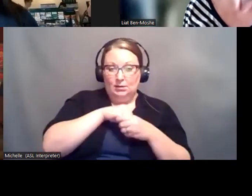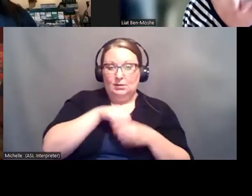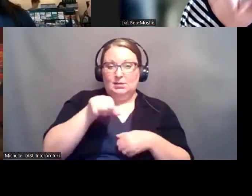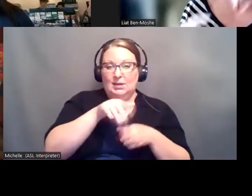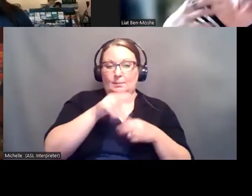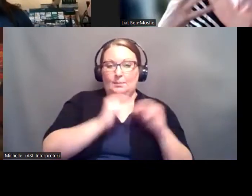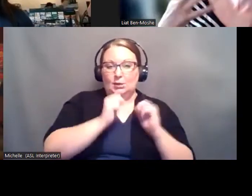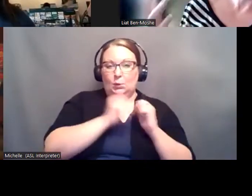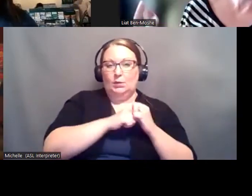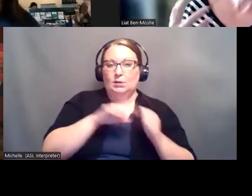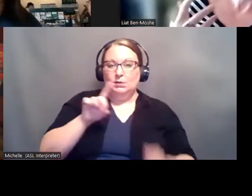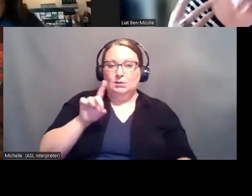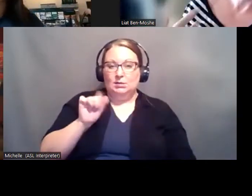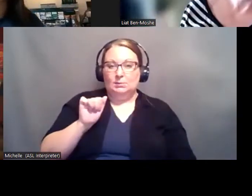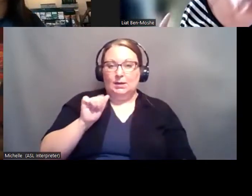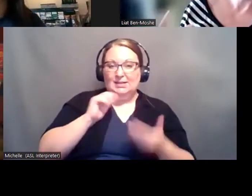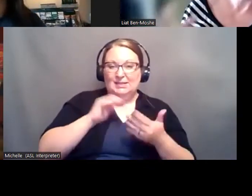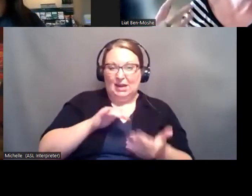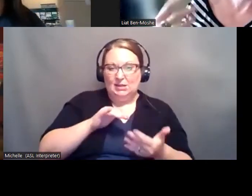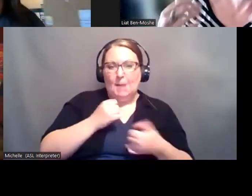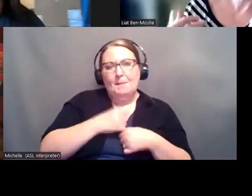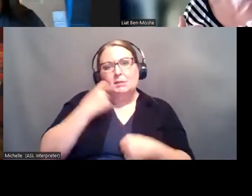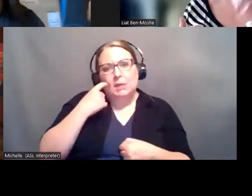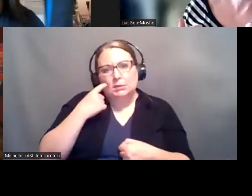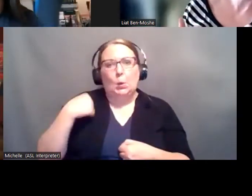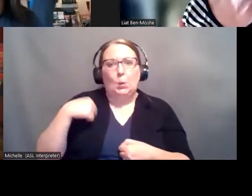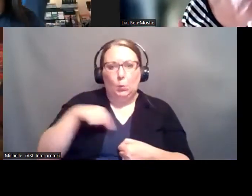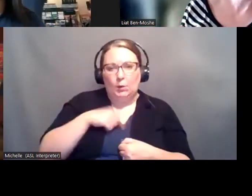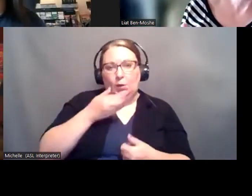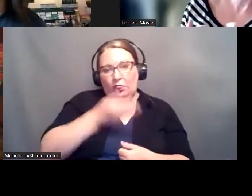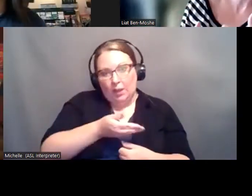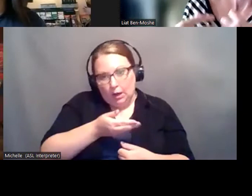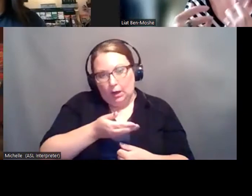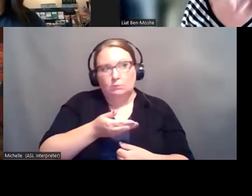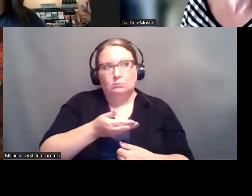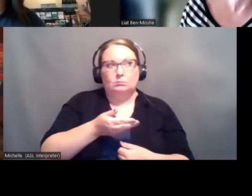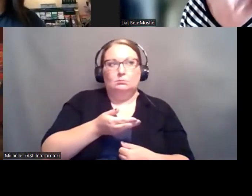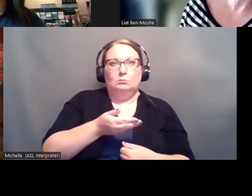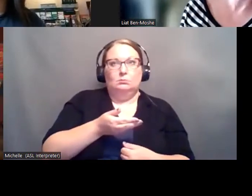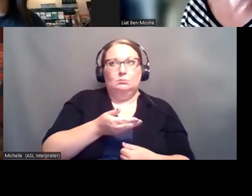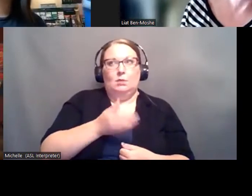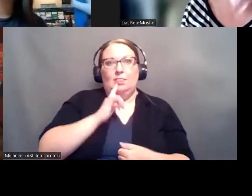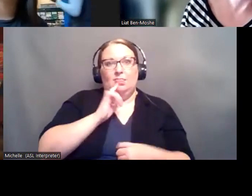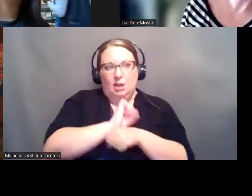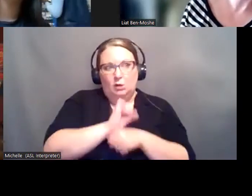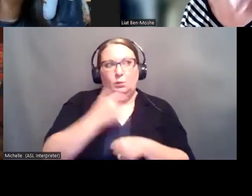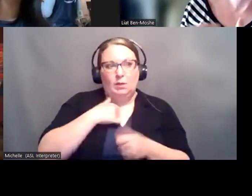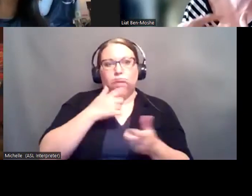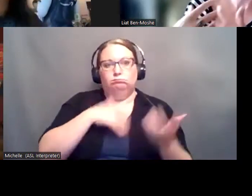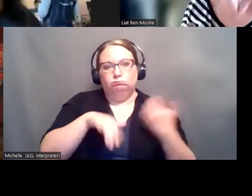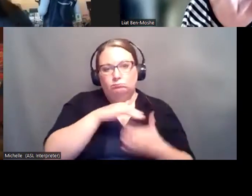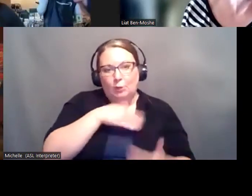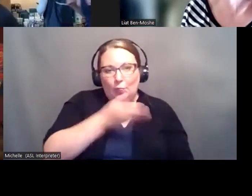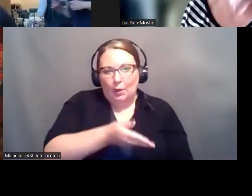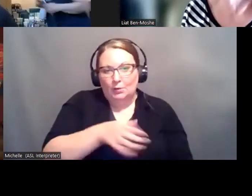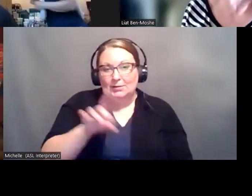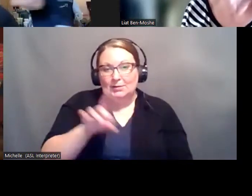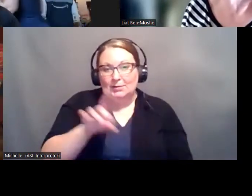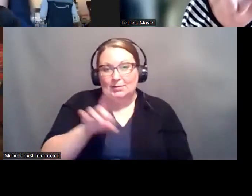because it made the most logical sense. This is where we were as people, this is literally where we hung out, this is where disabled people hung out,